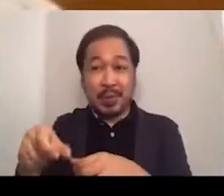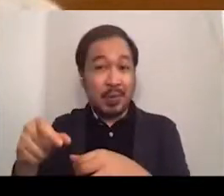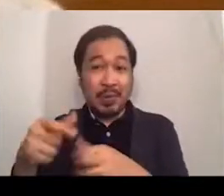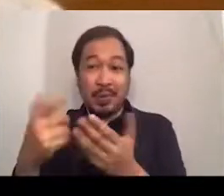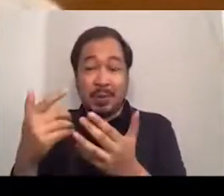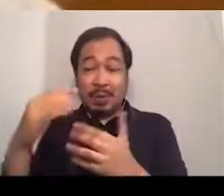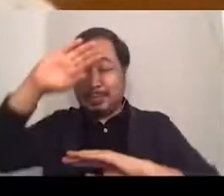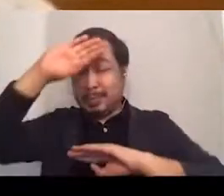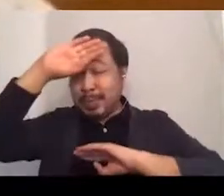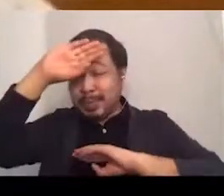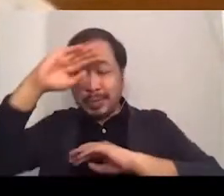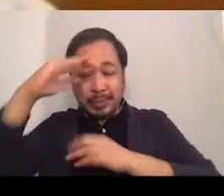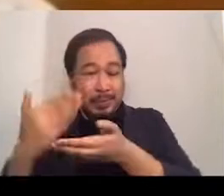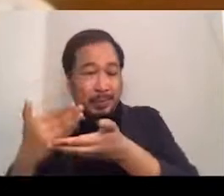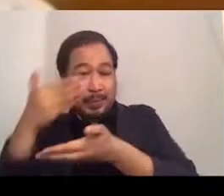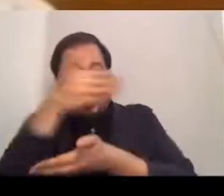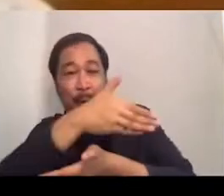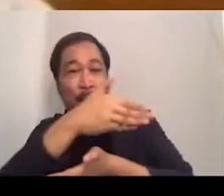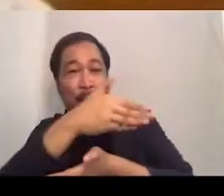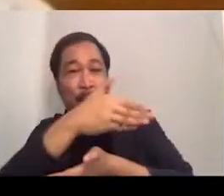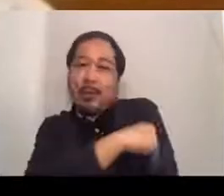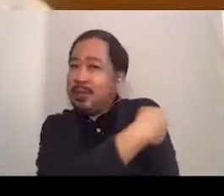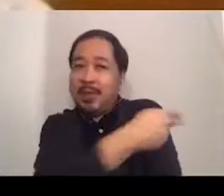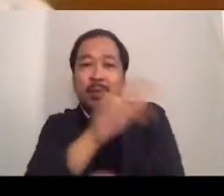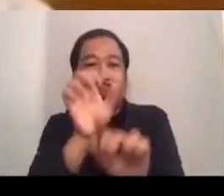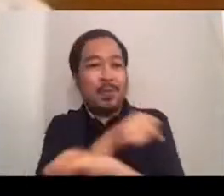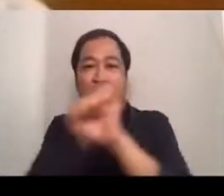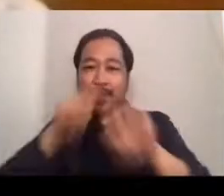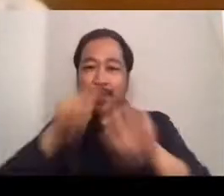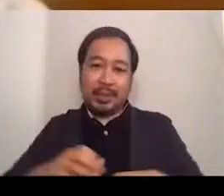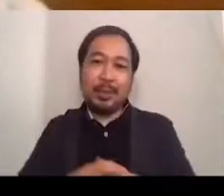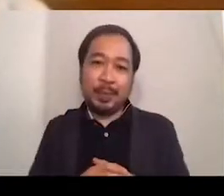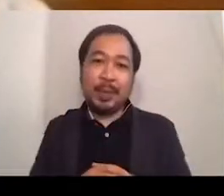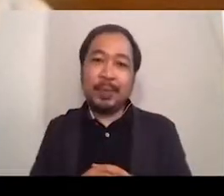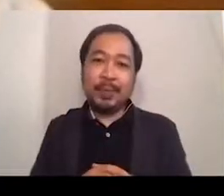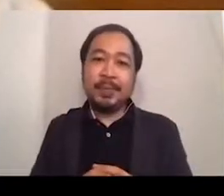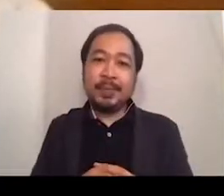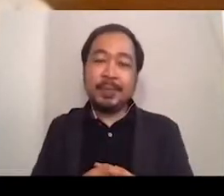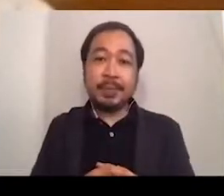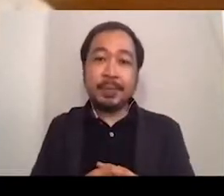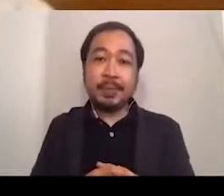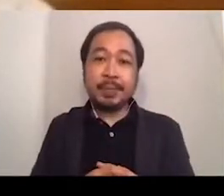And we are also standardizing accessible remote meetings